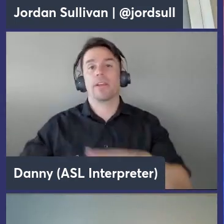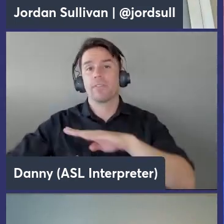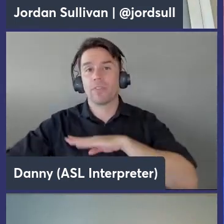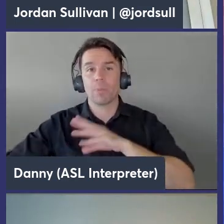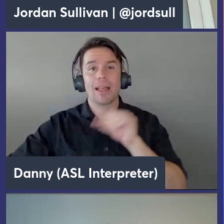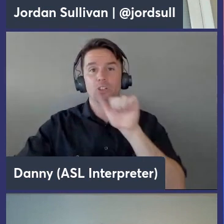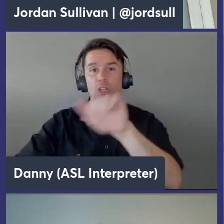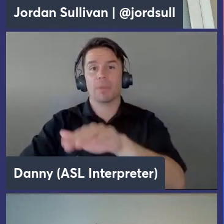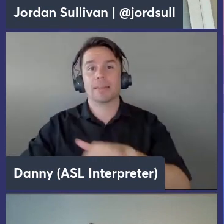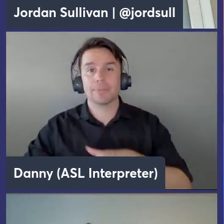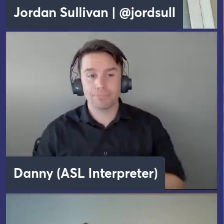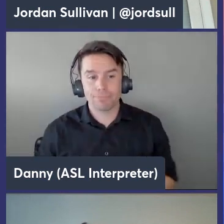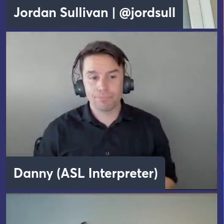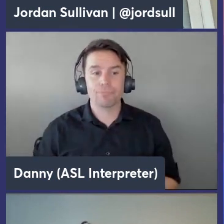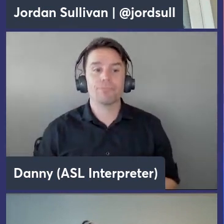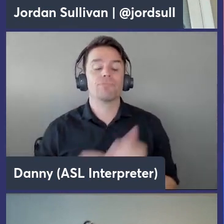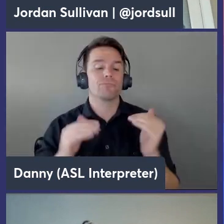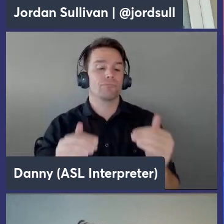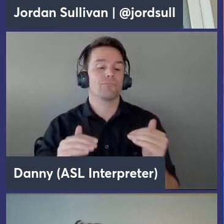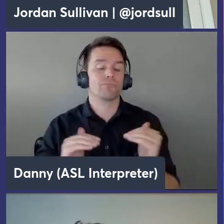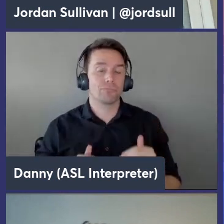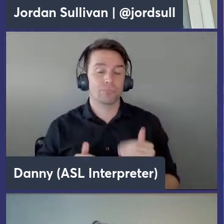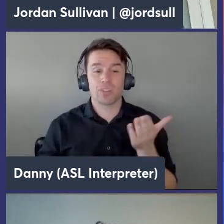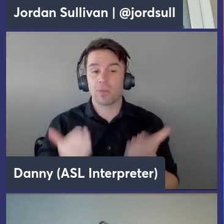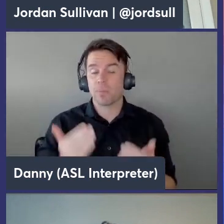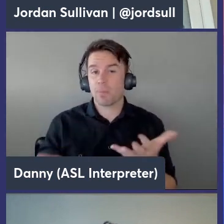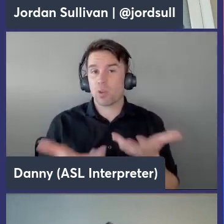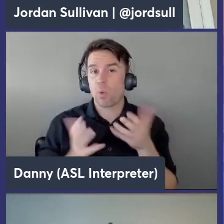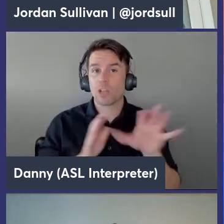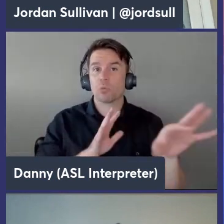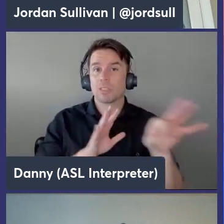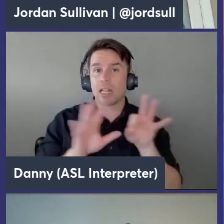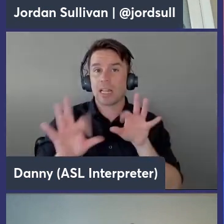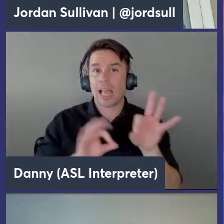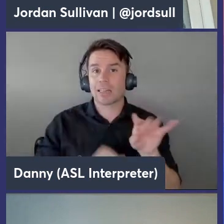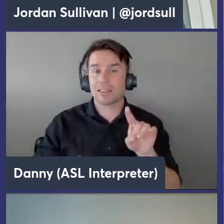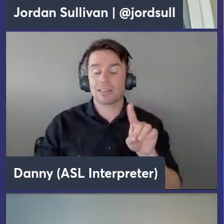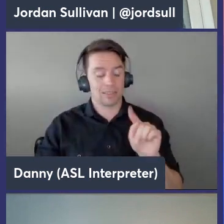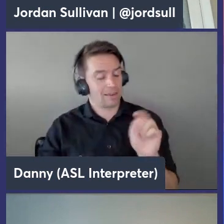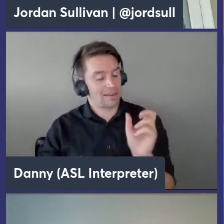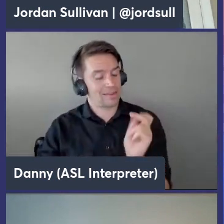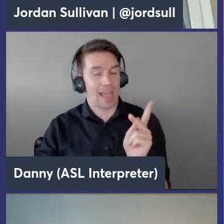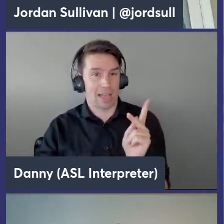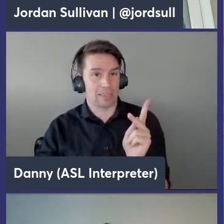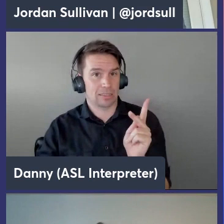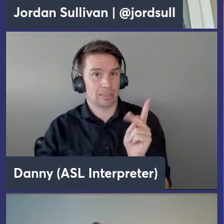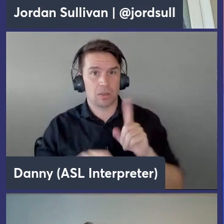You may wanna select tasks based on the data that you receive. For example, you may have user generated data